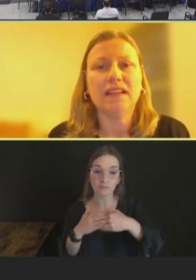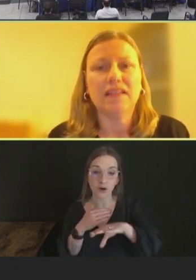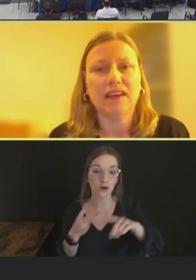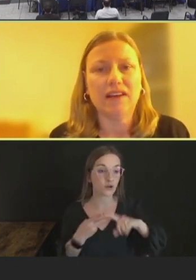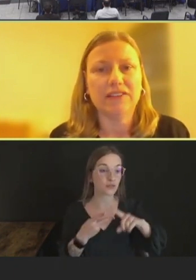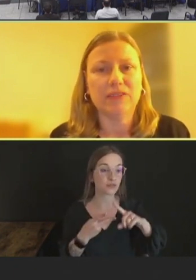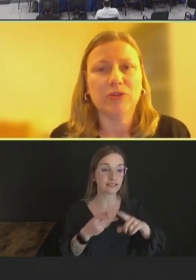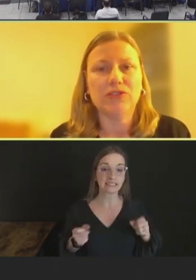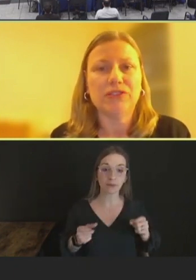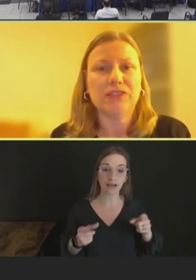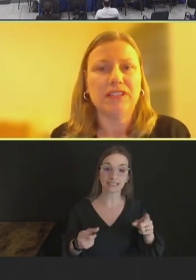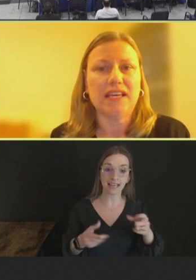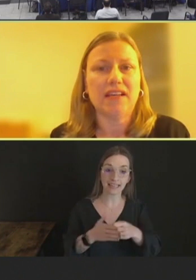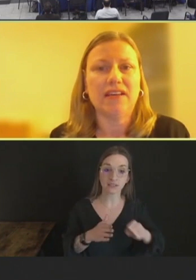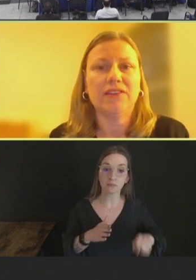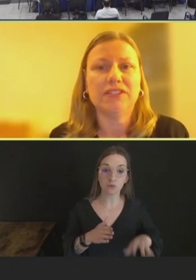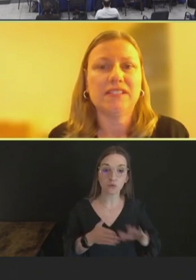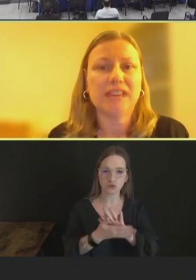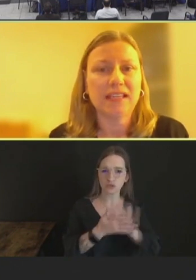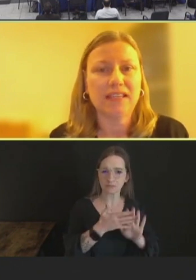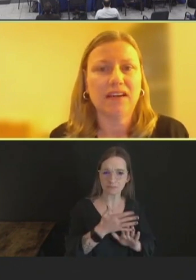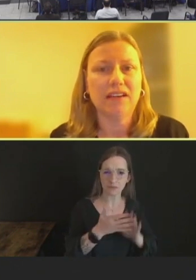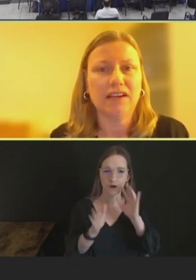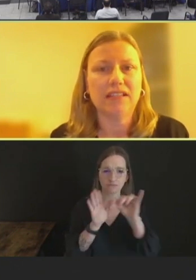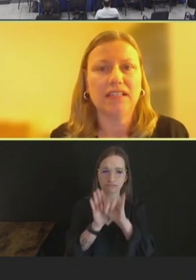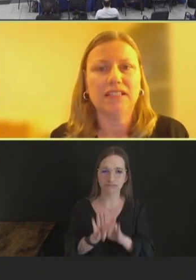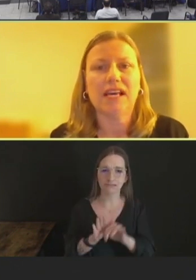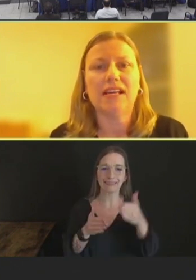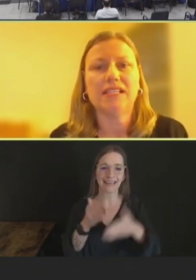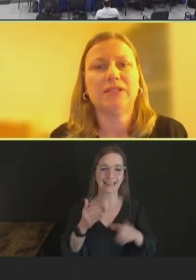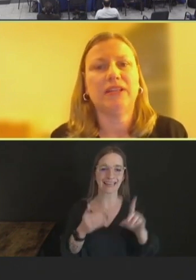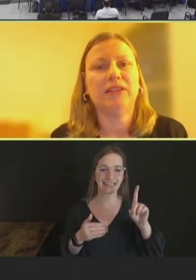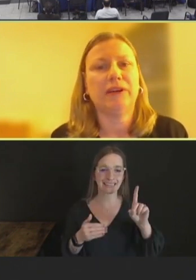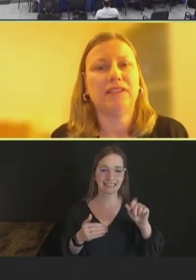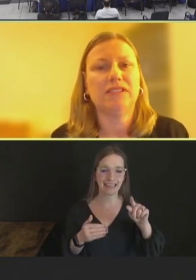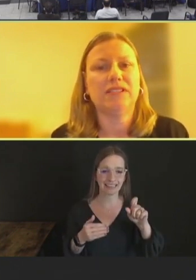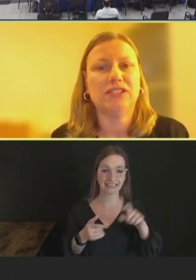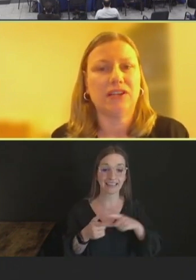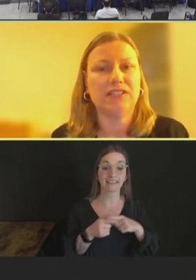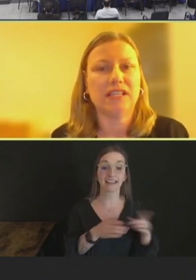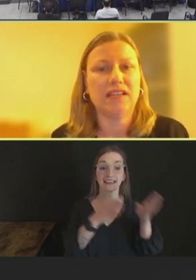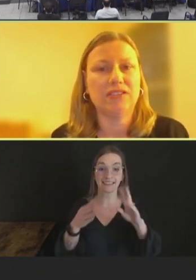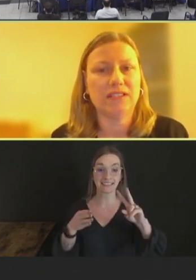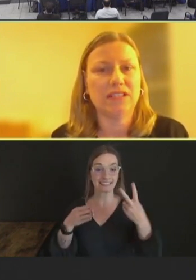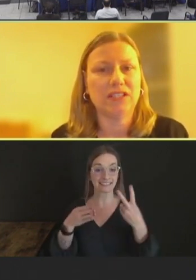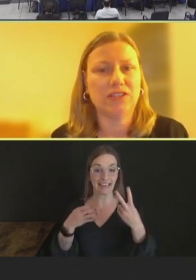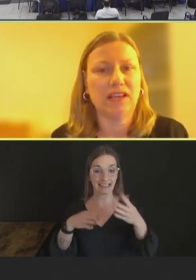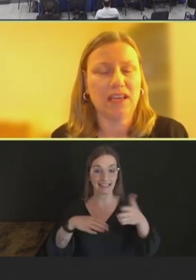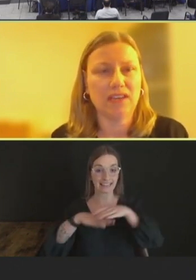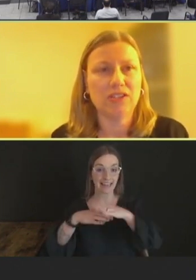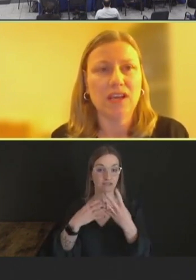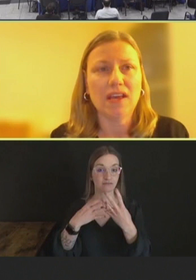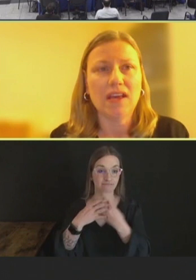Then the algorithm goes through the data through a second hierarchy to estimate the pregnancy start date and gestational age.